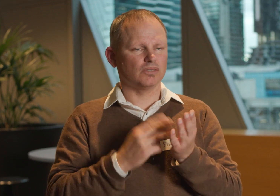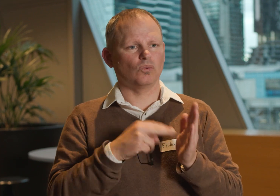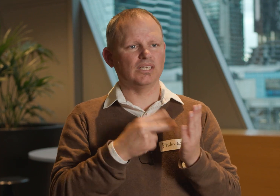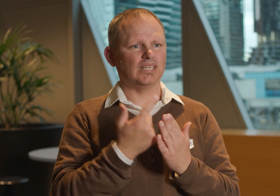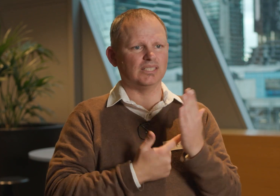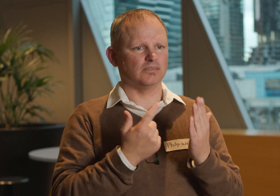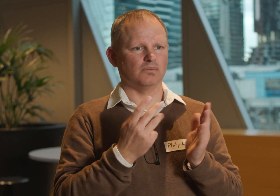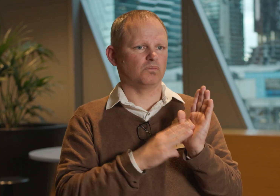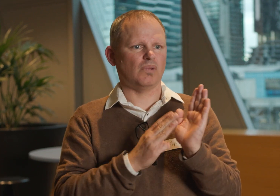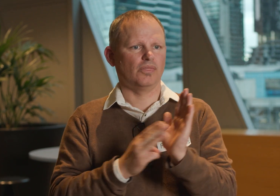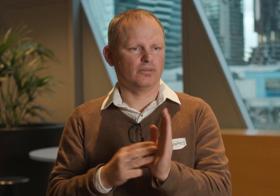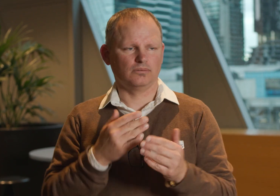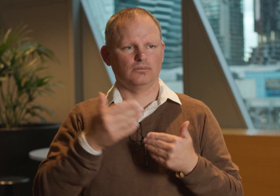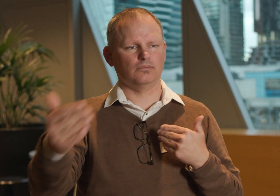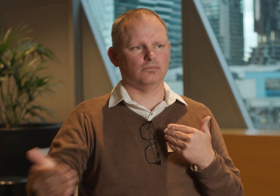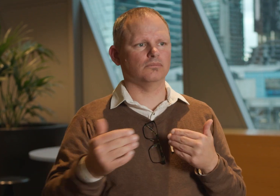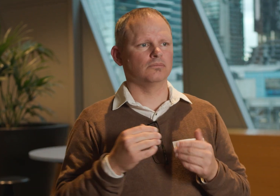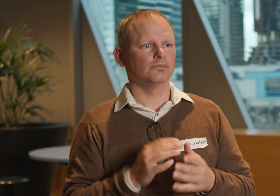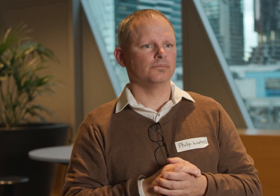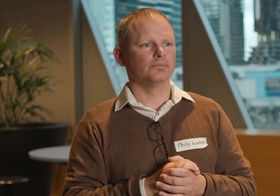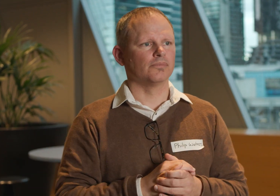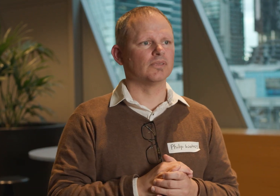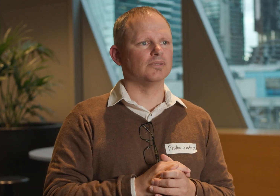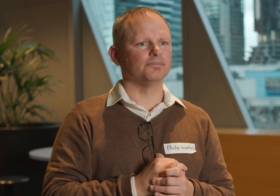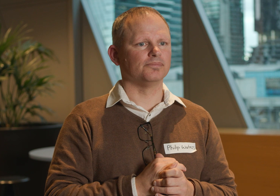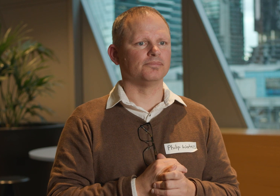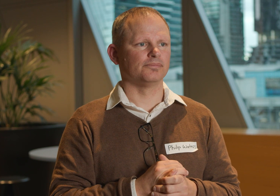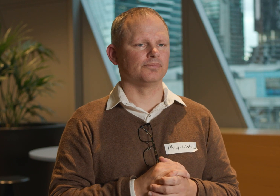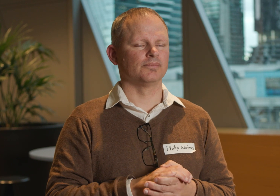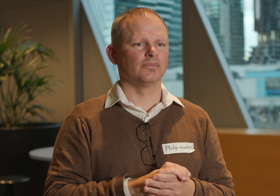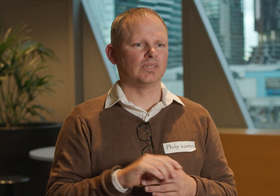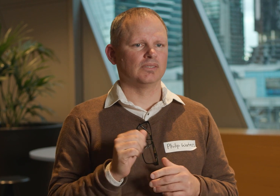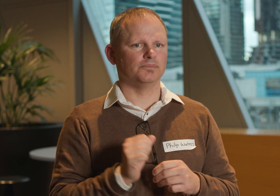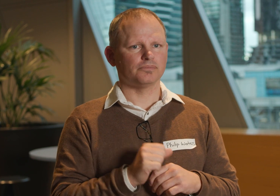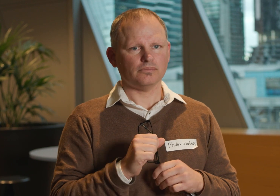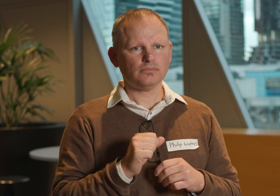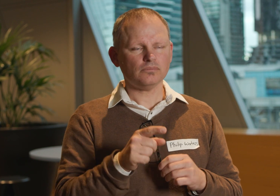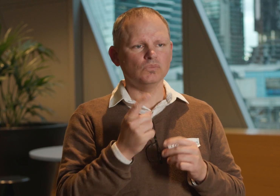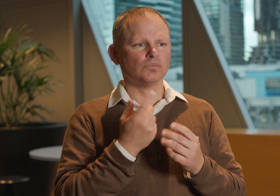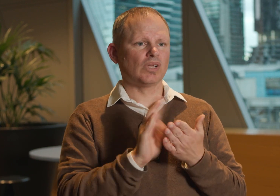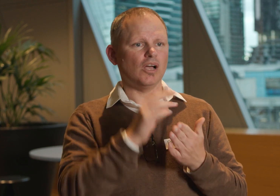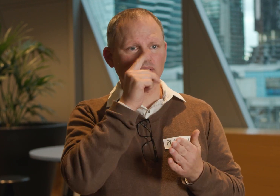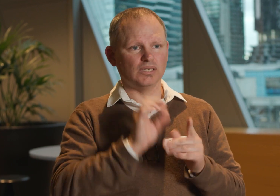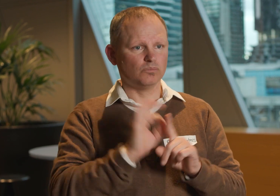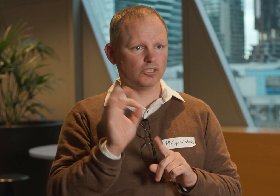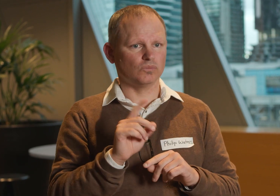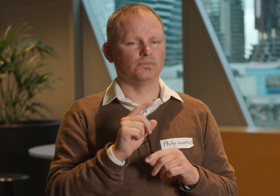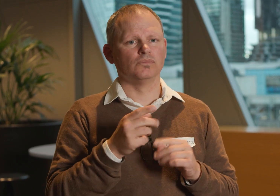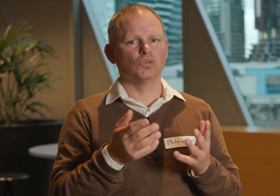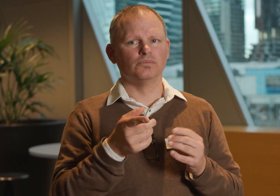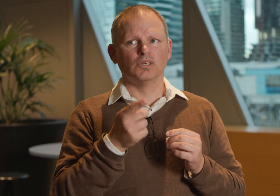disabilities staying on waiting lists, which they could be waiting for months or years. So how we